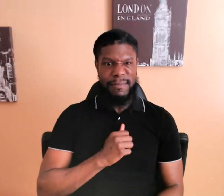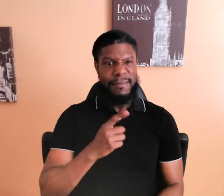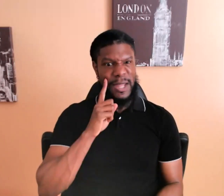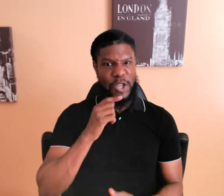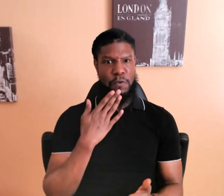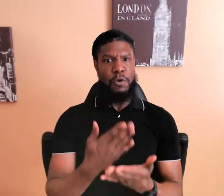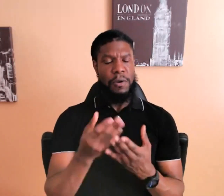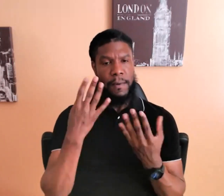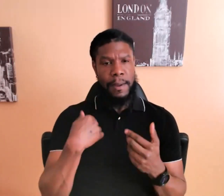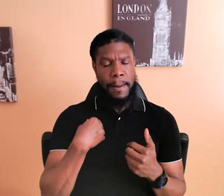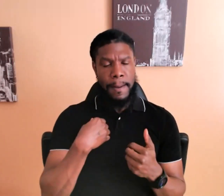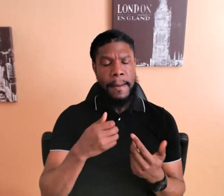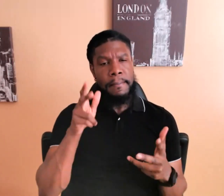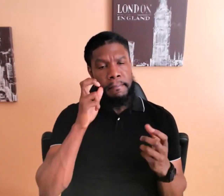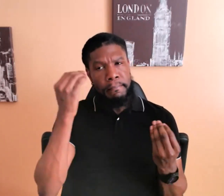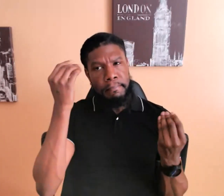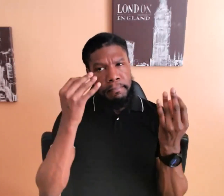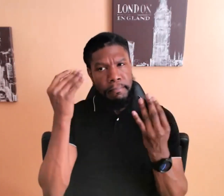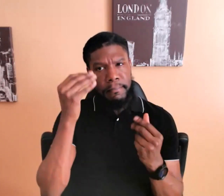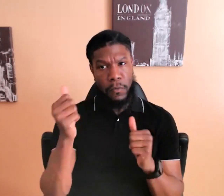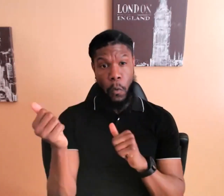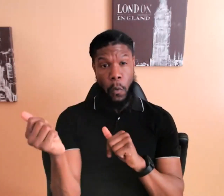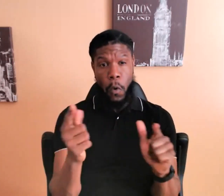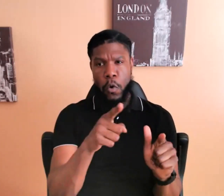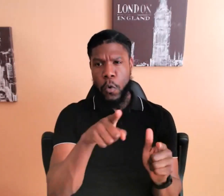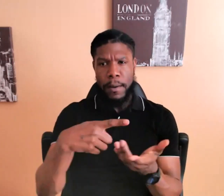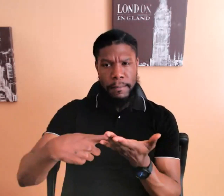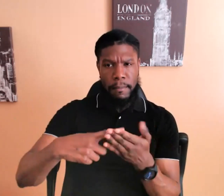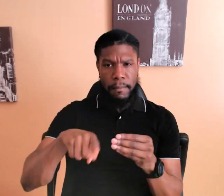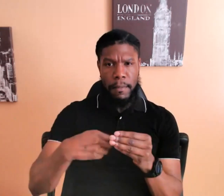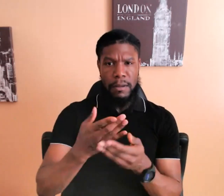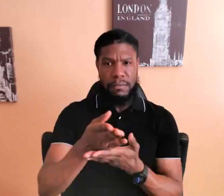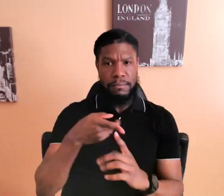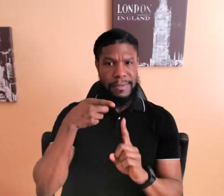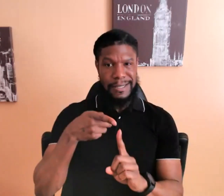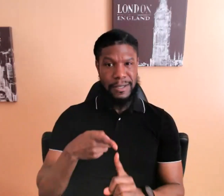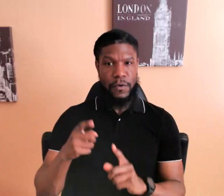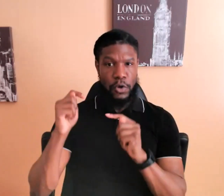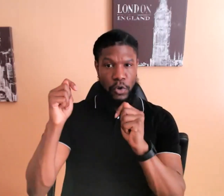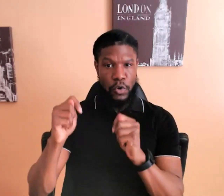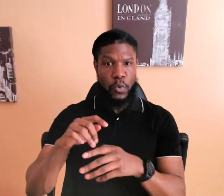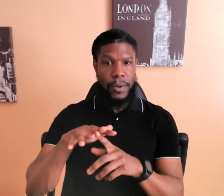Because you're all talking about some very specific tutoring contexts, but I was still